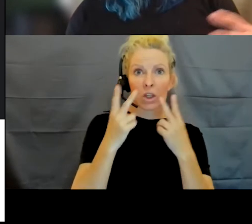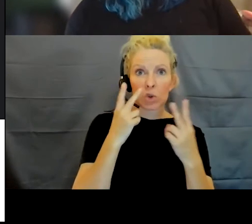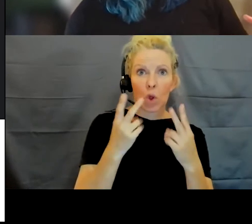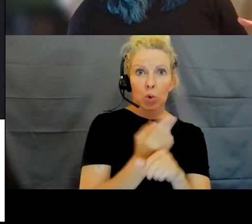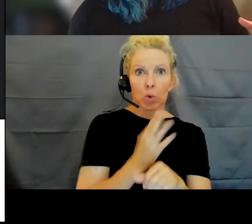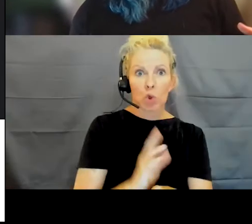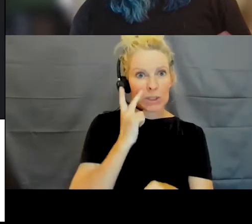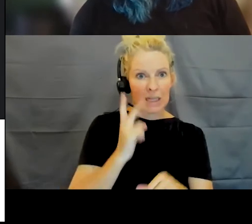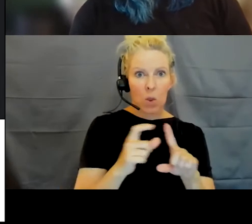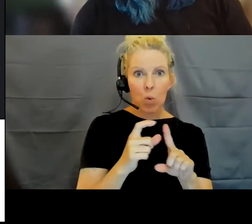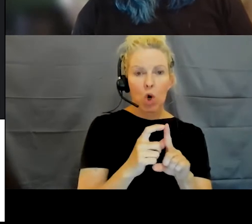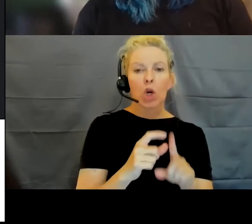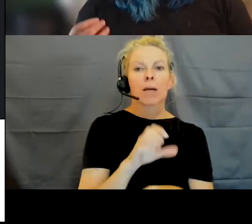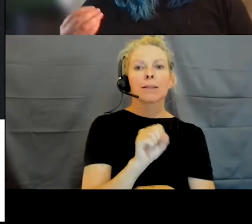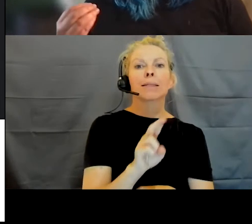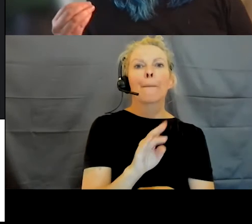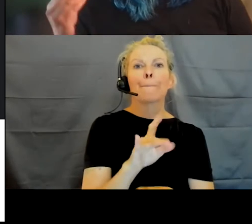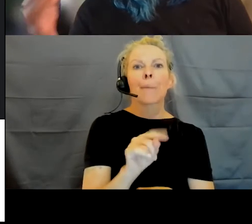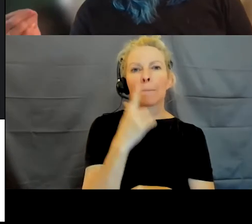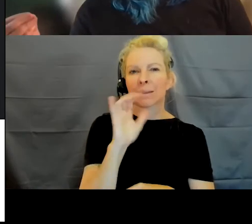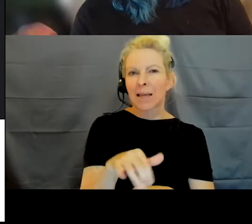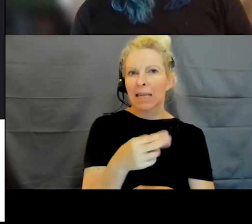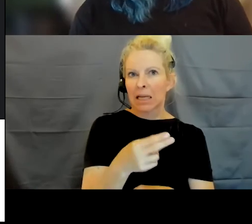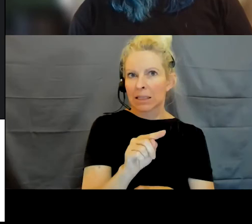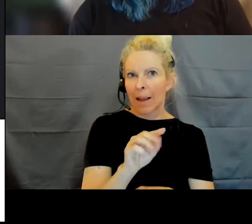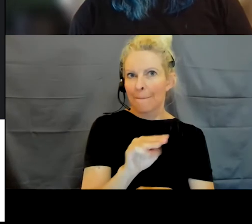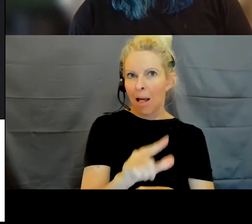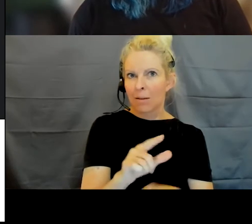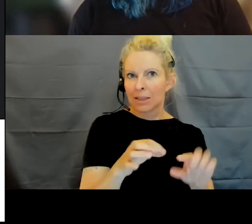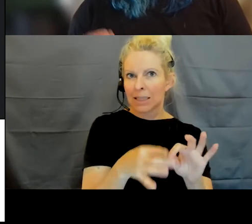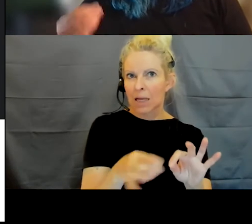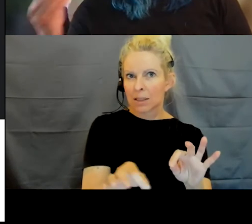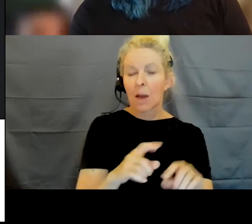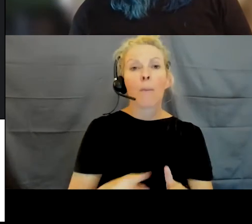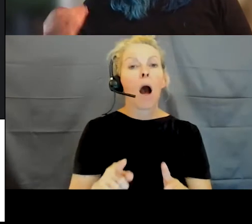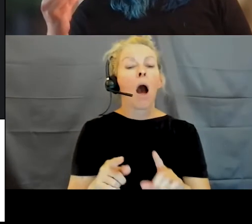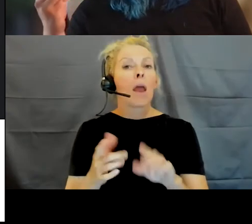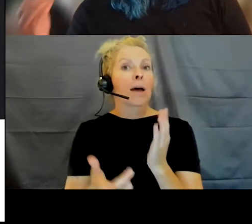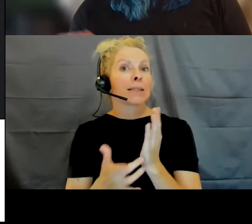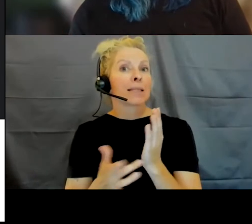that is the HTML text in the button beard assistive tech users will hear or read "profile